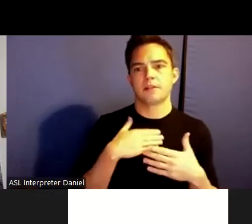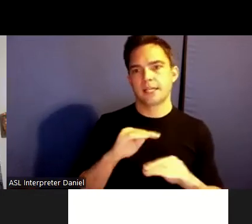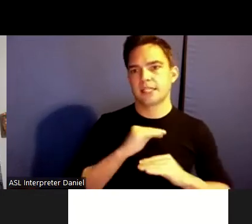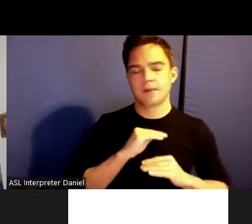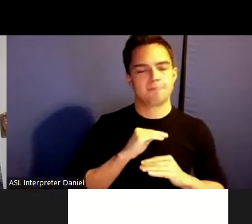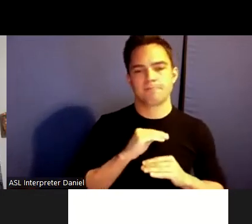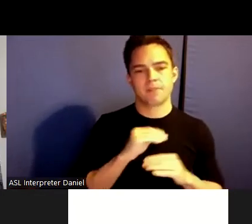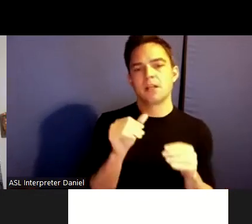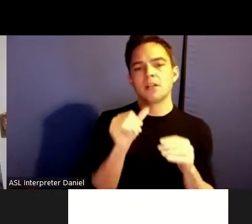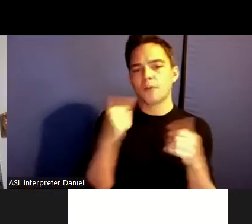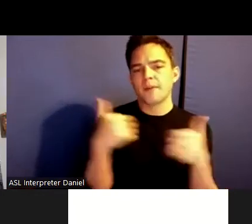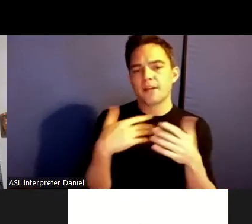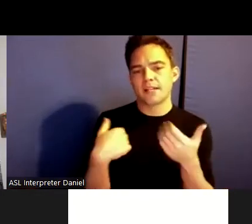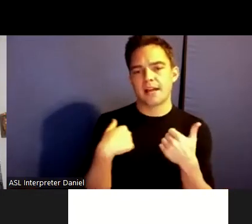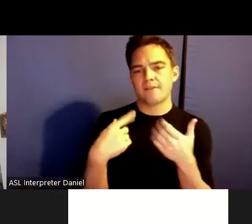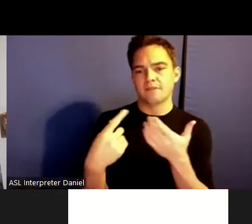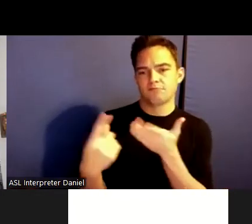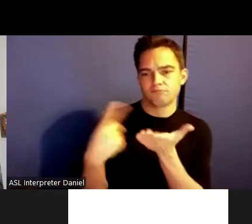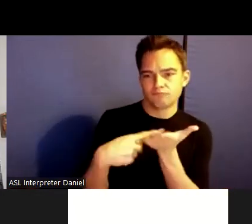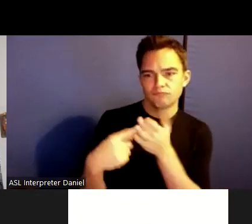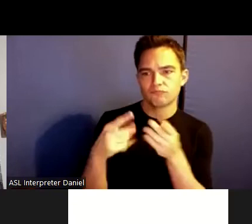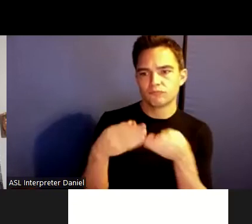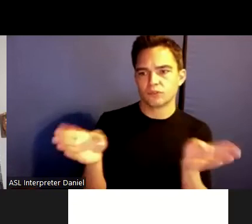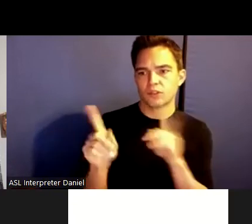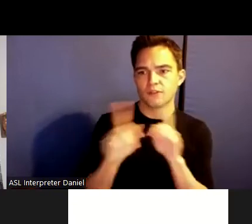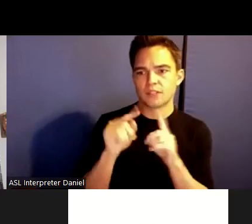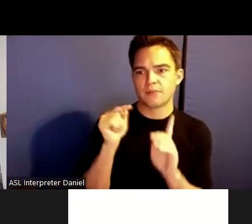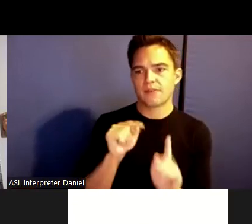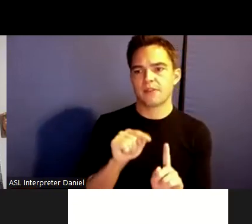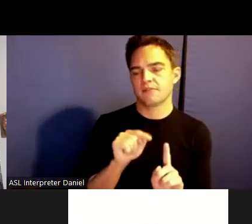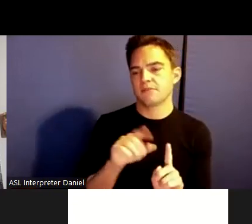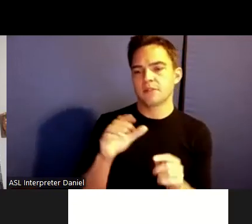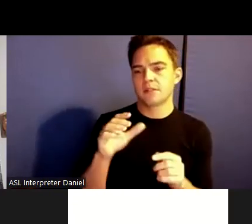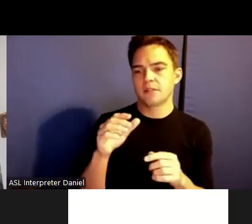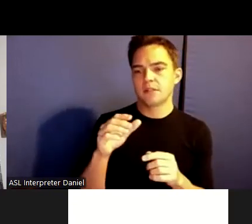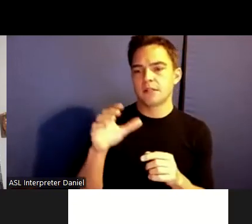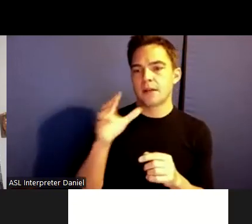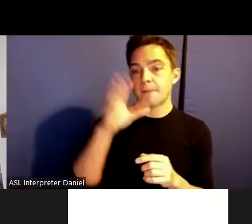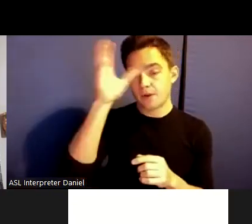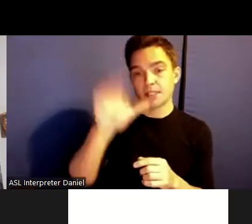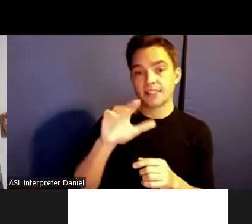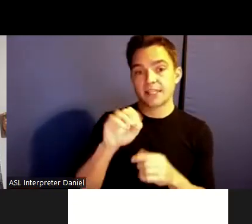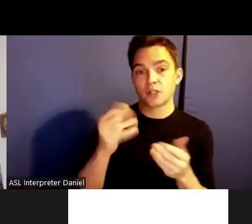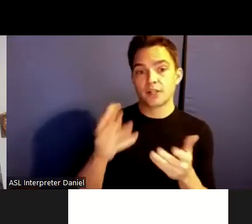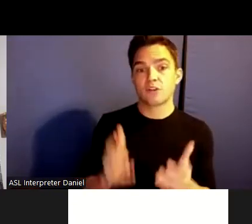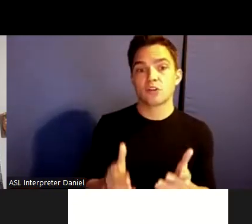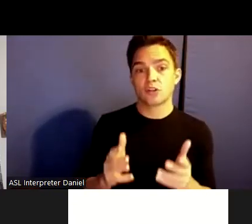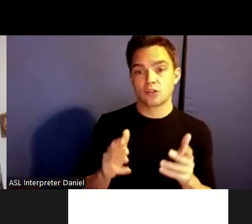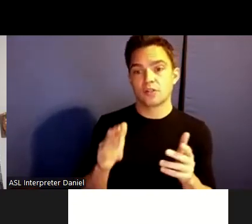sensitive conversations. And you know, parents and caregivers, you may want to avoid this topic. But please allow someone